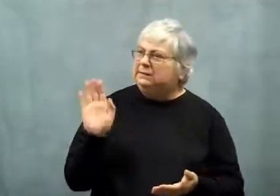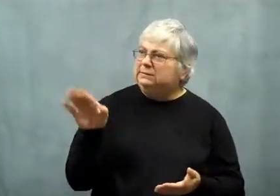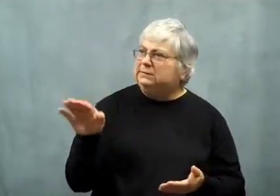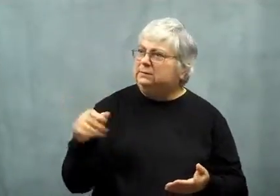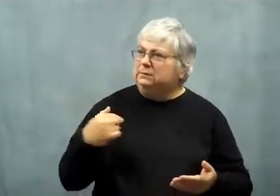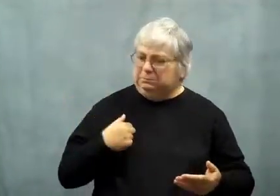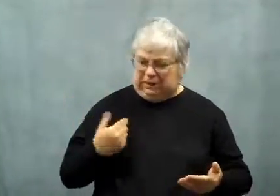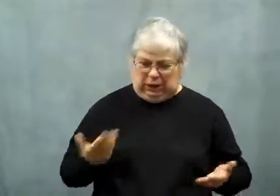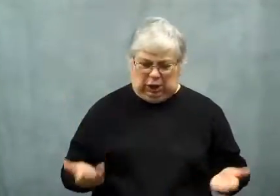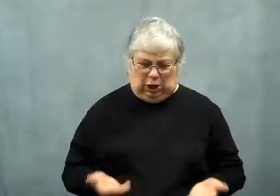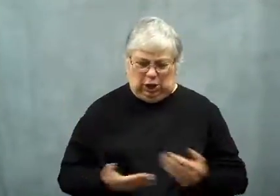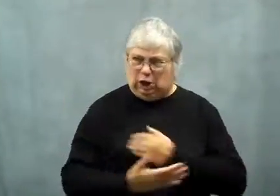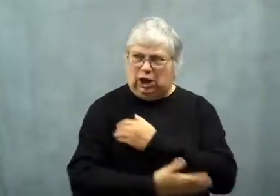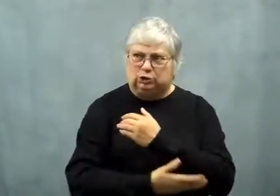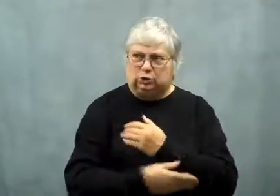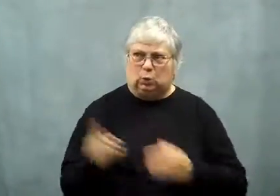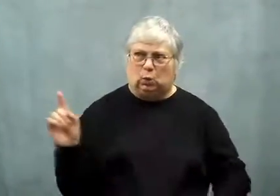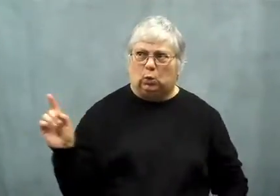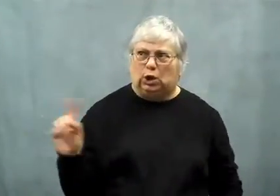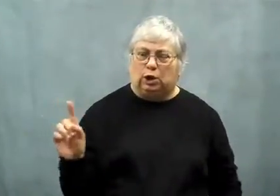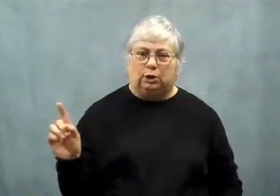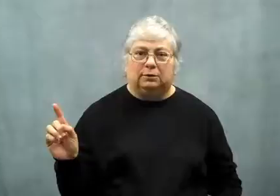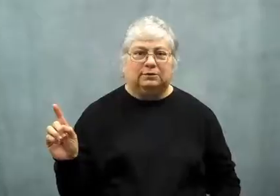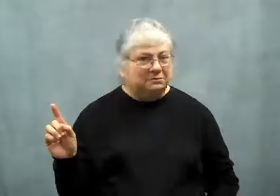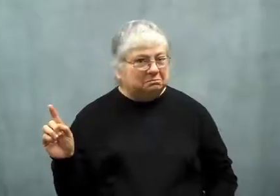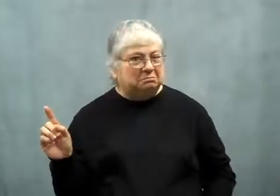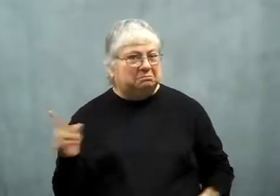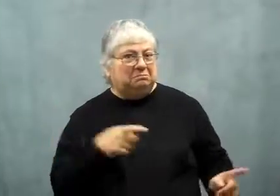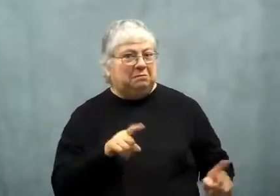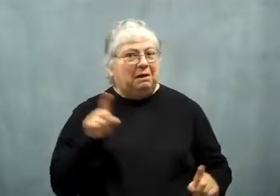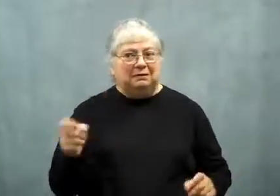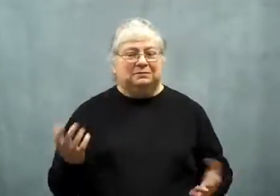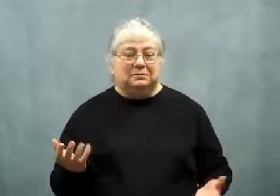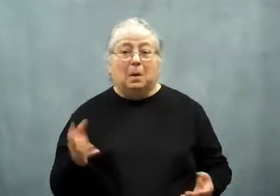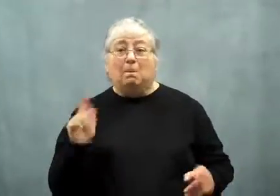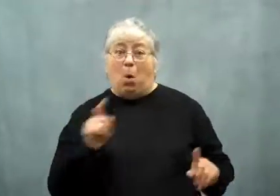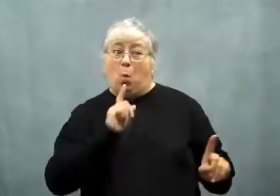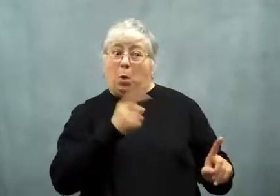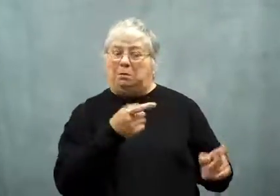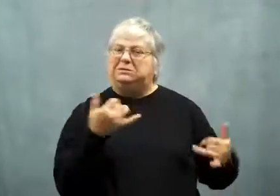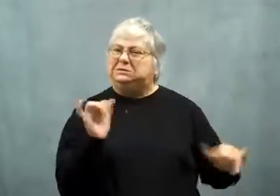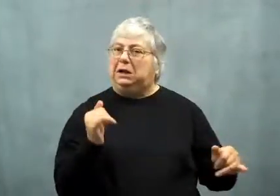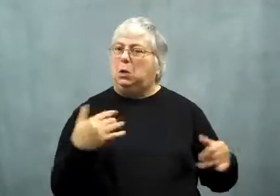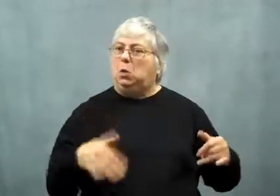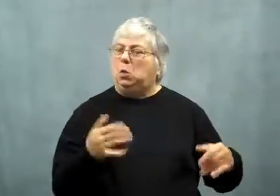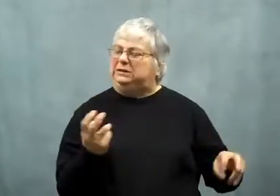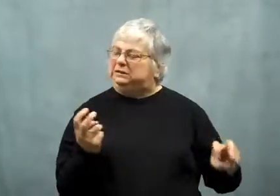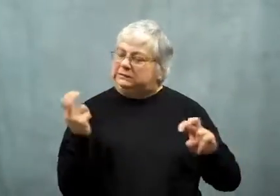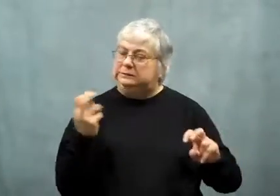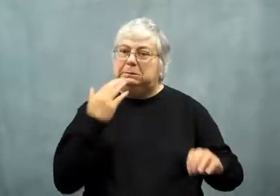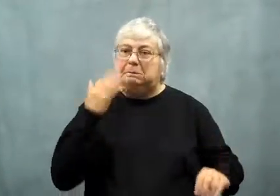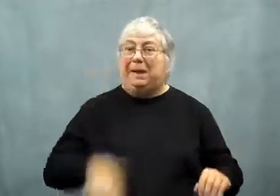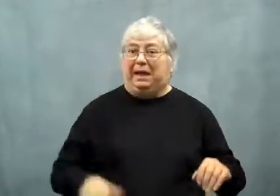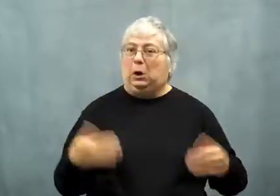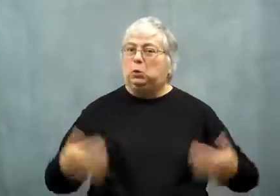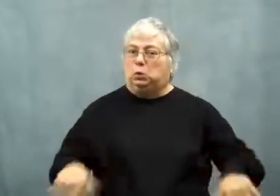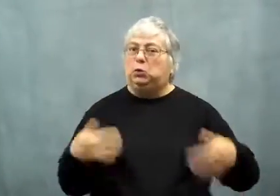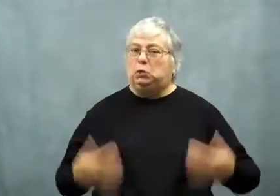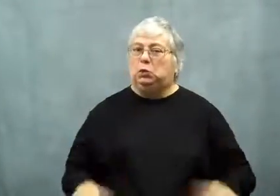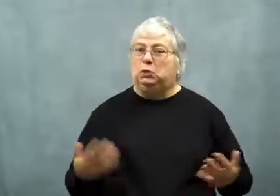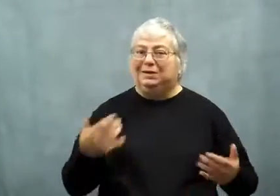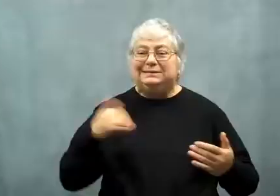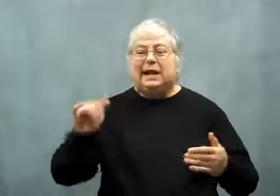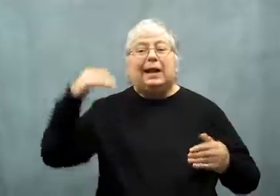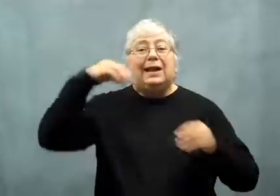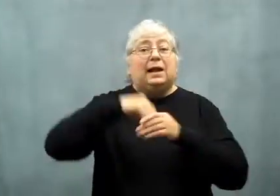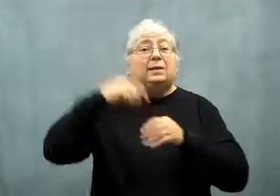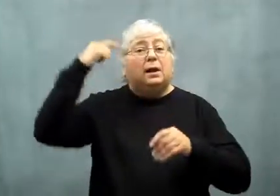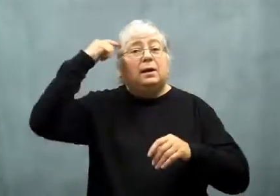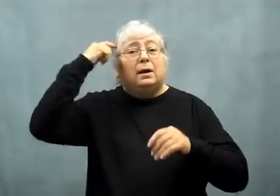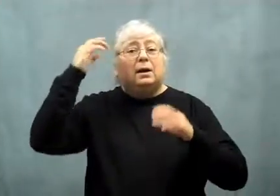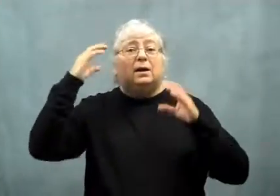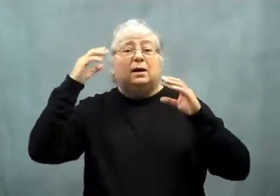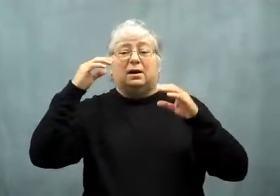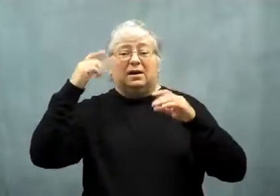She asked what country she was in.